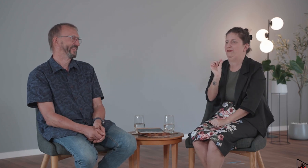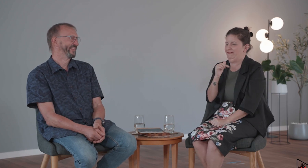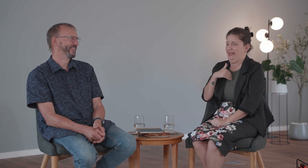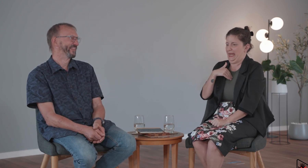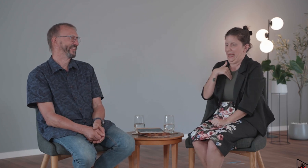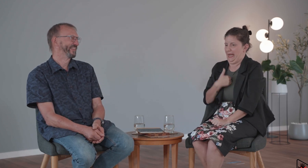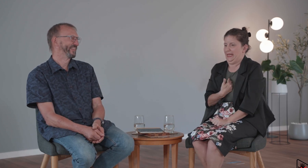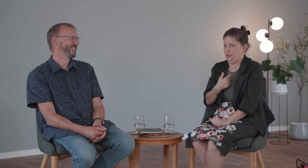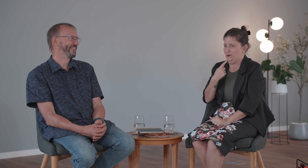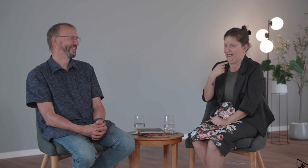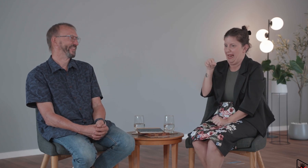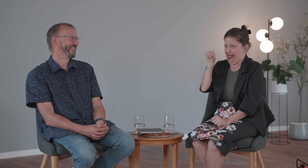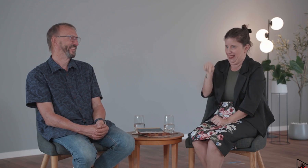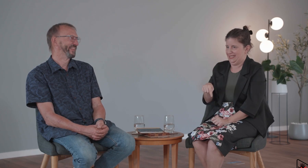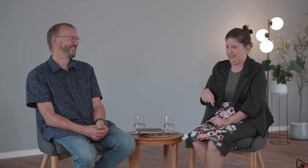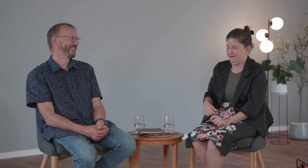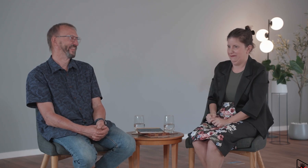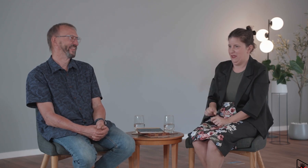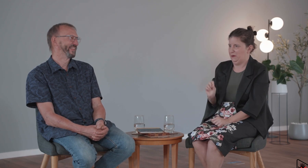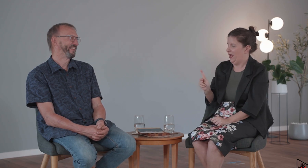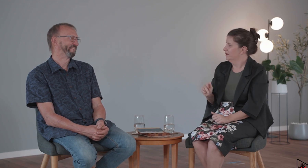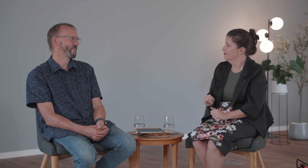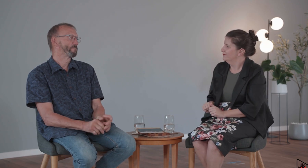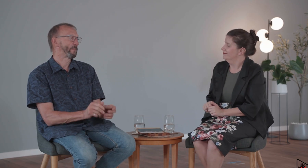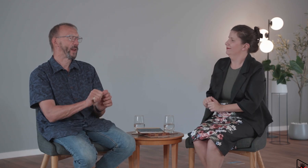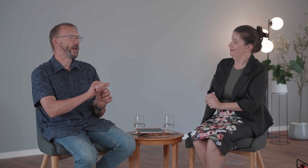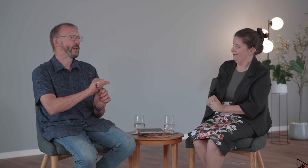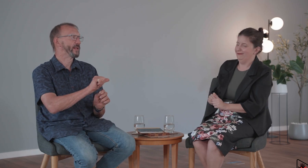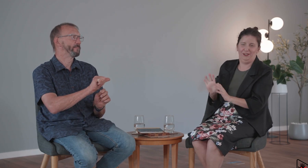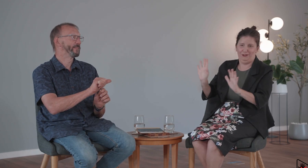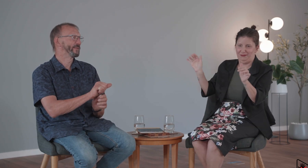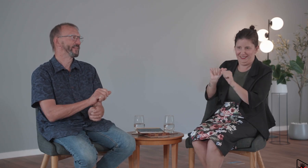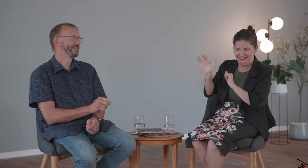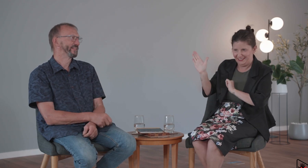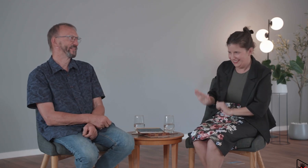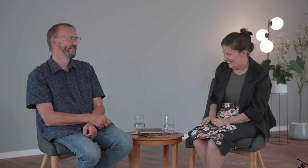Someone just briefly mentioned I need to ask you about this story, but yeah. Wow,